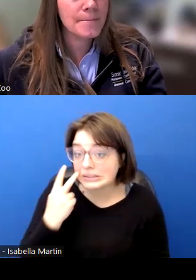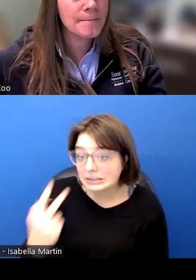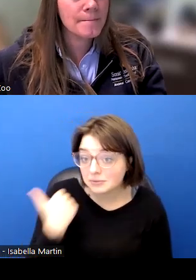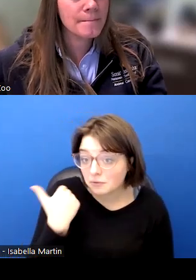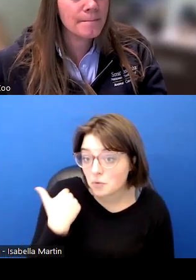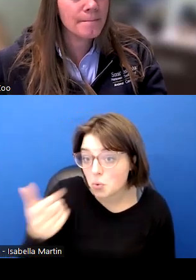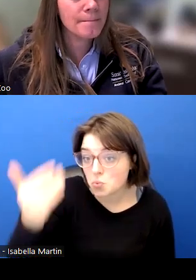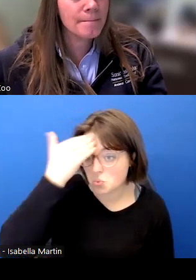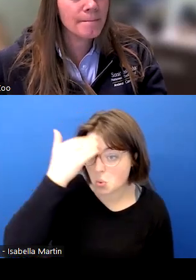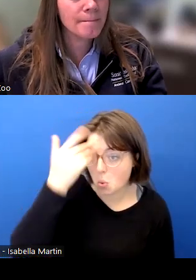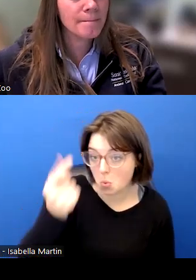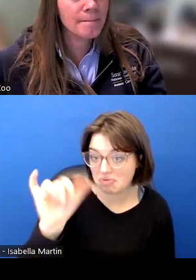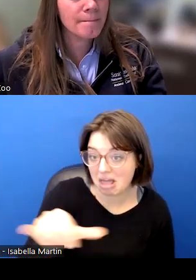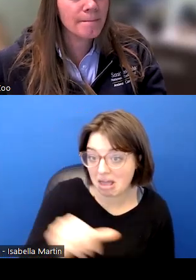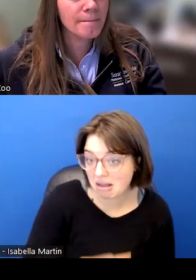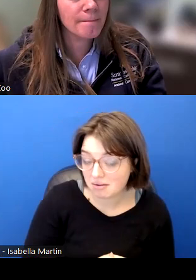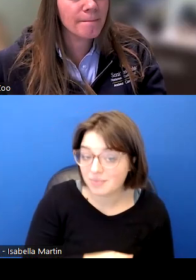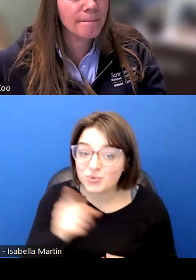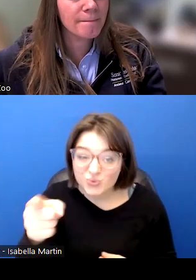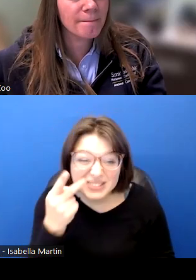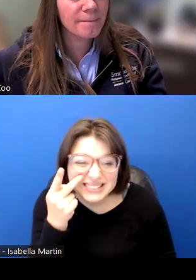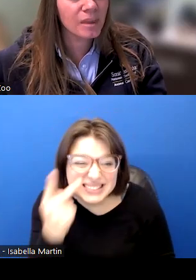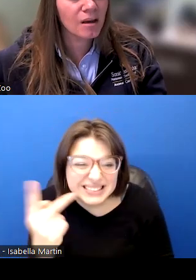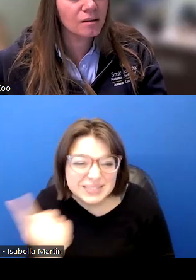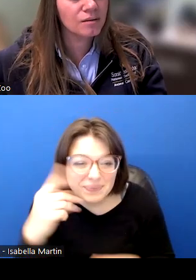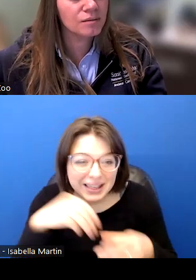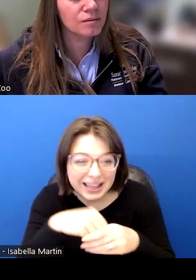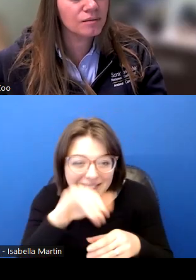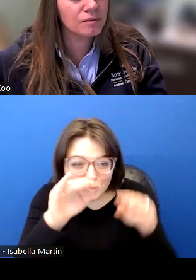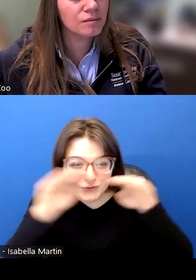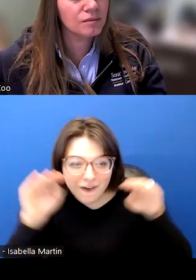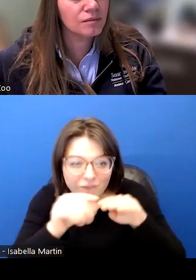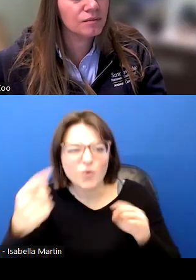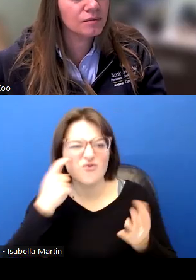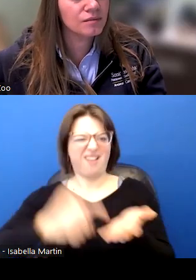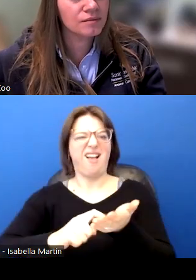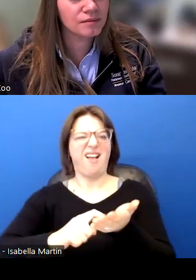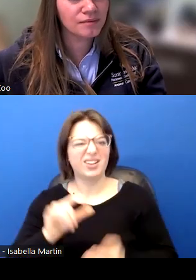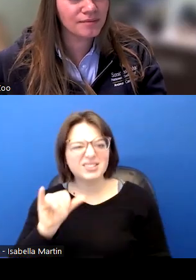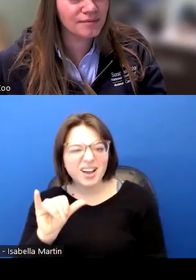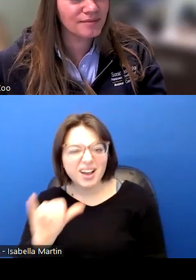chat, what do you see that you've recognized before on these shelves? Uh great I see somebody said